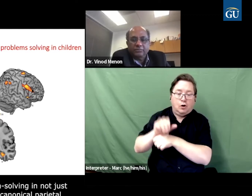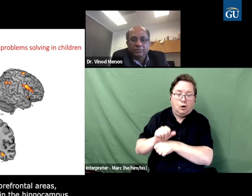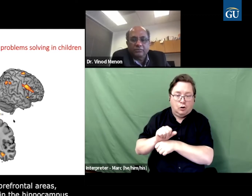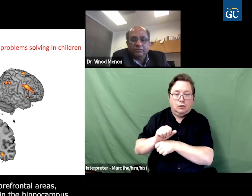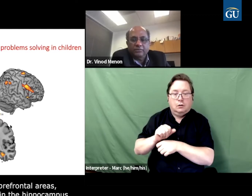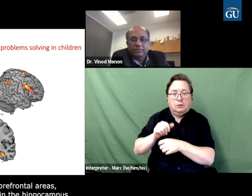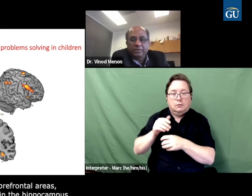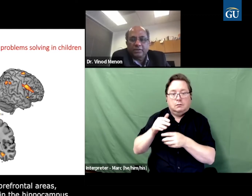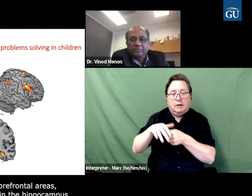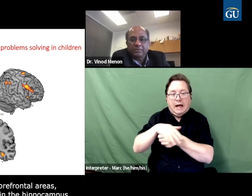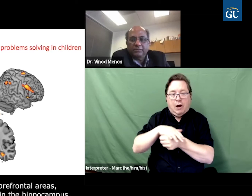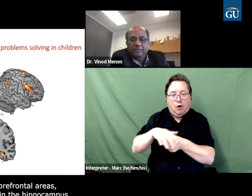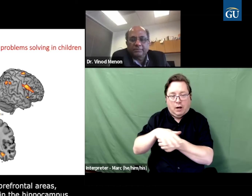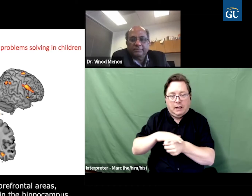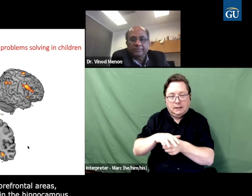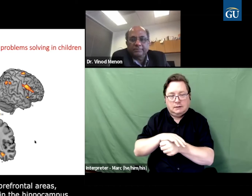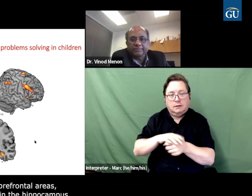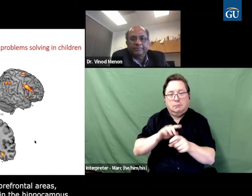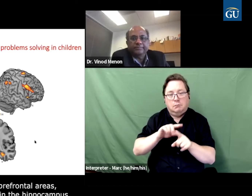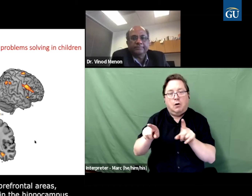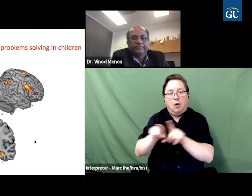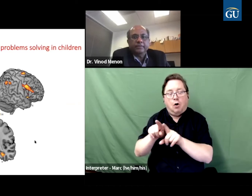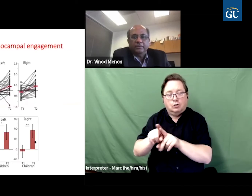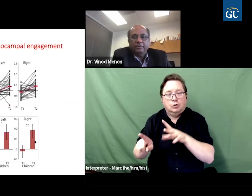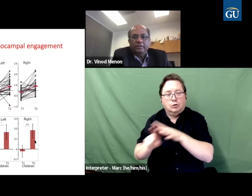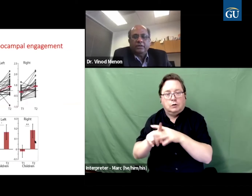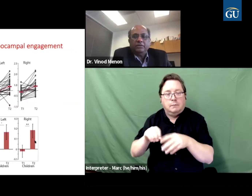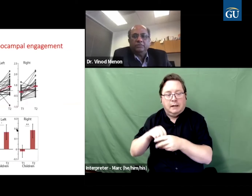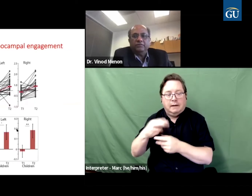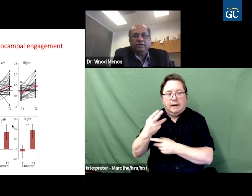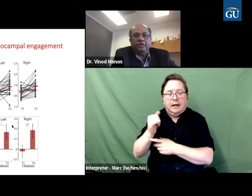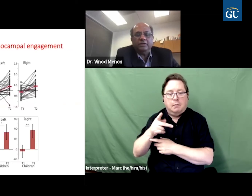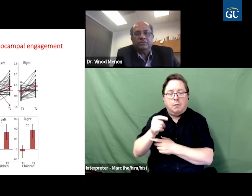prefrontal areas but also in the